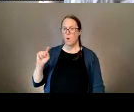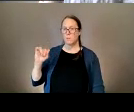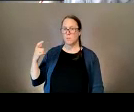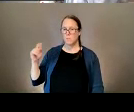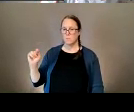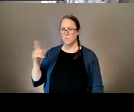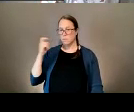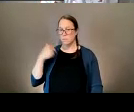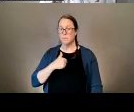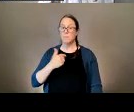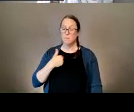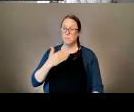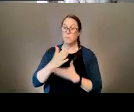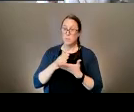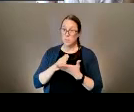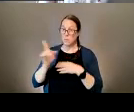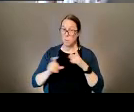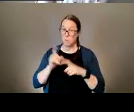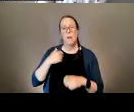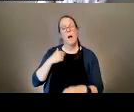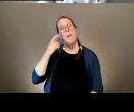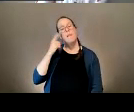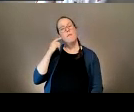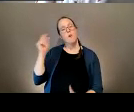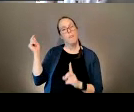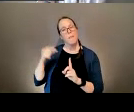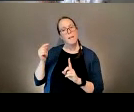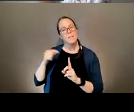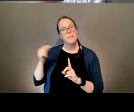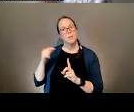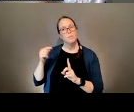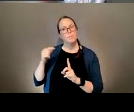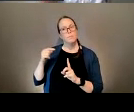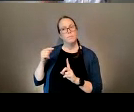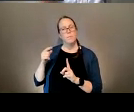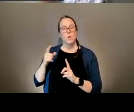And I think for this, you know, to kind of stick to the confines